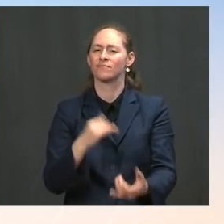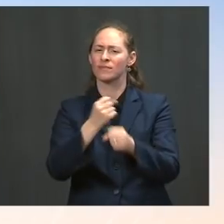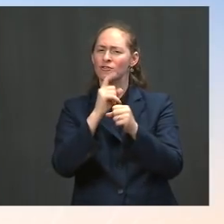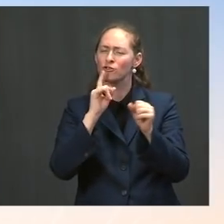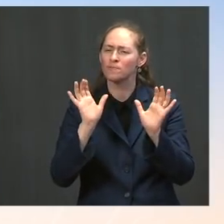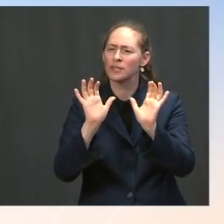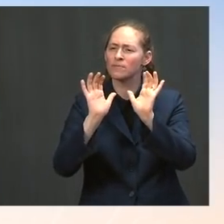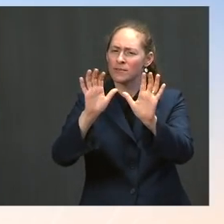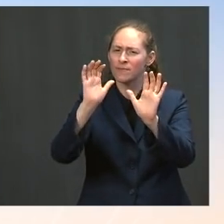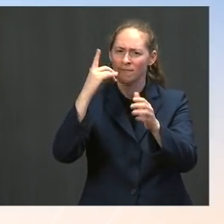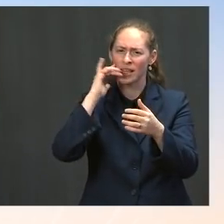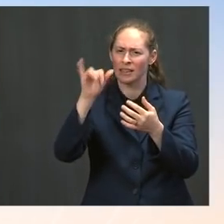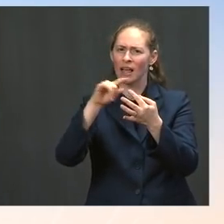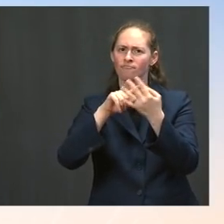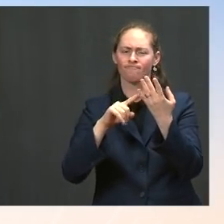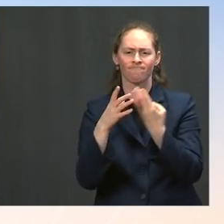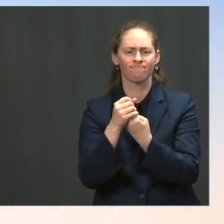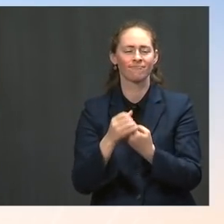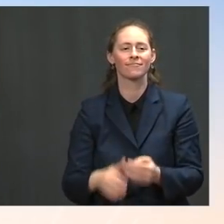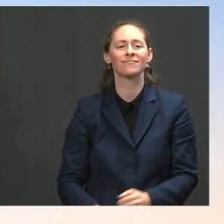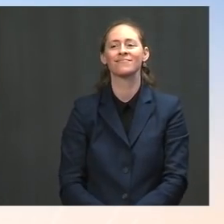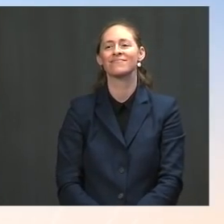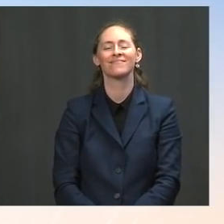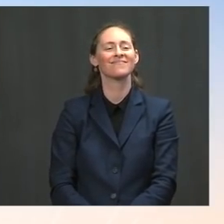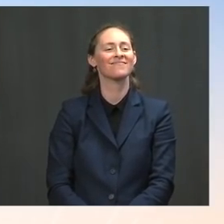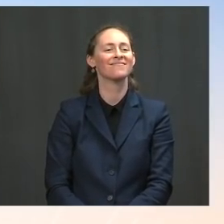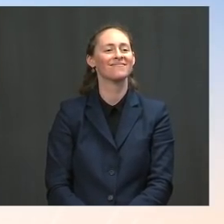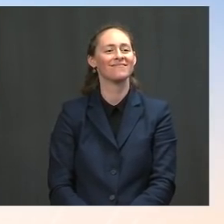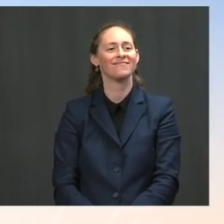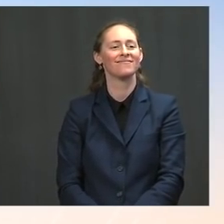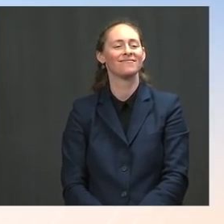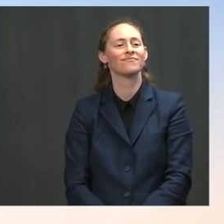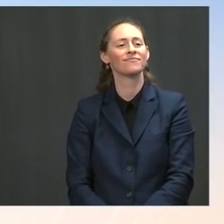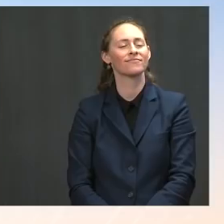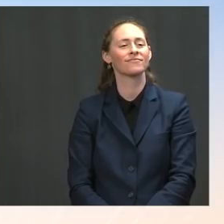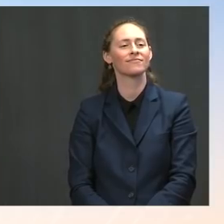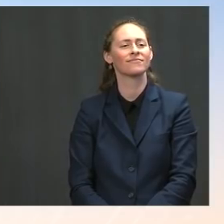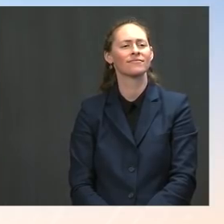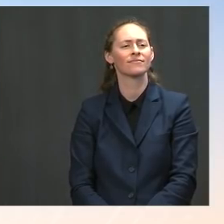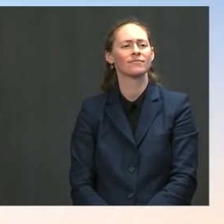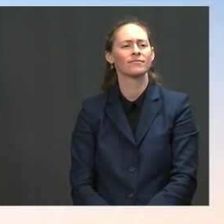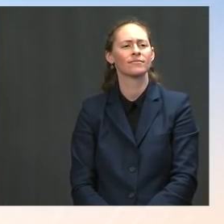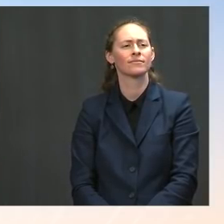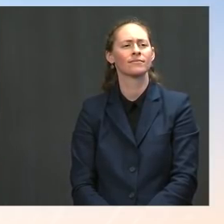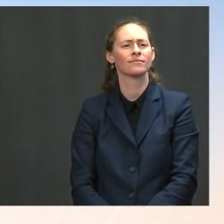Go ahead. The Press: Thank you, Jen. More than 10 percent of the traveling party with these Texas Democrats